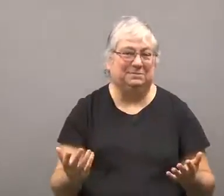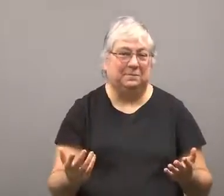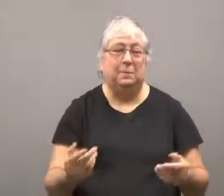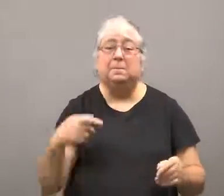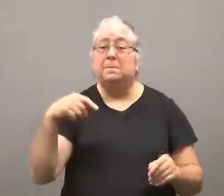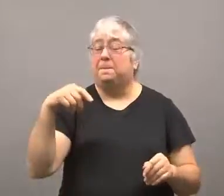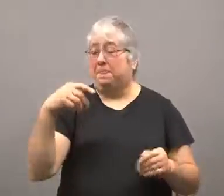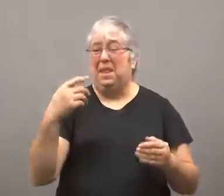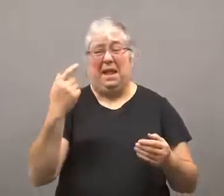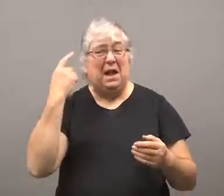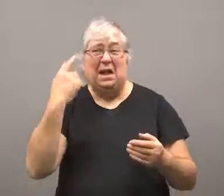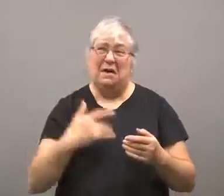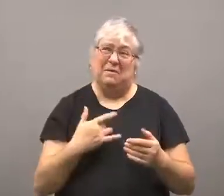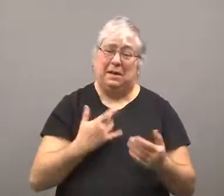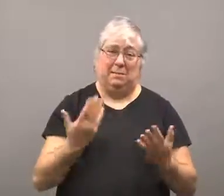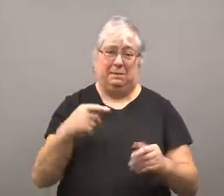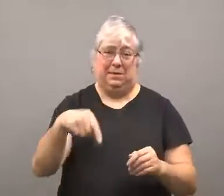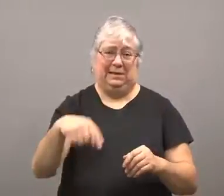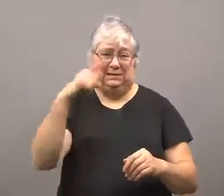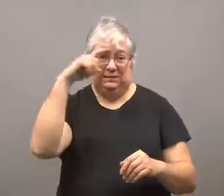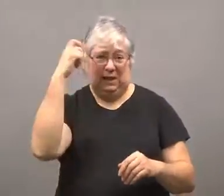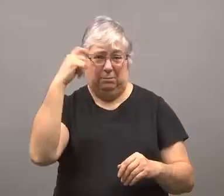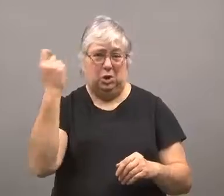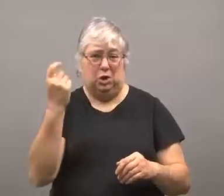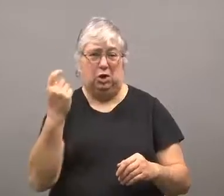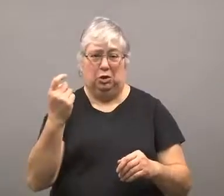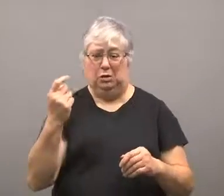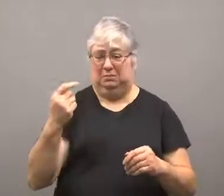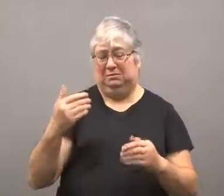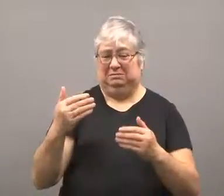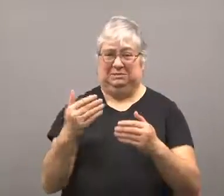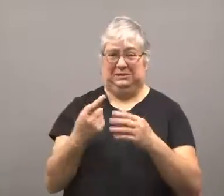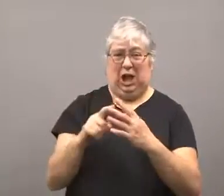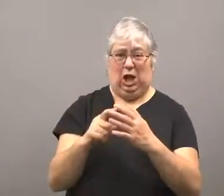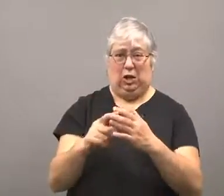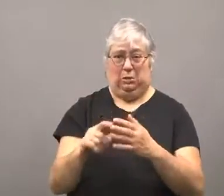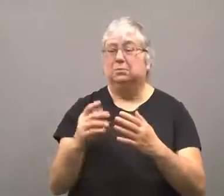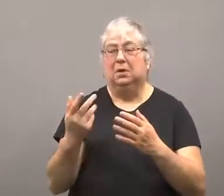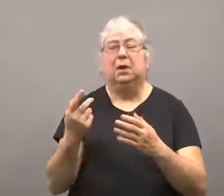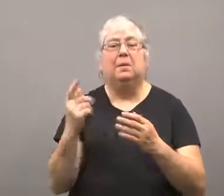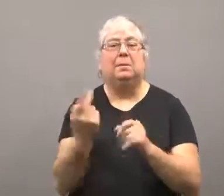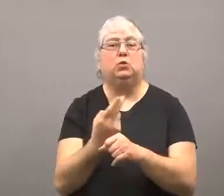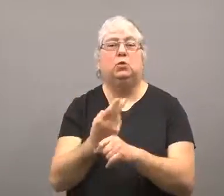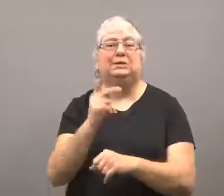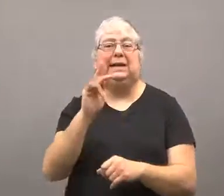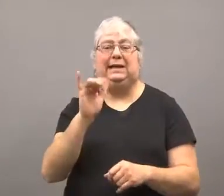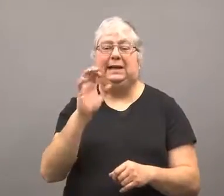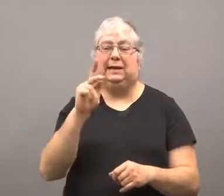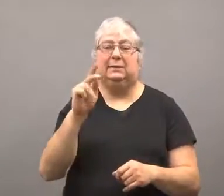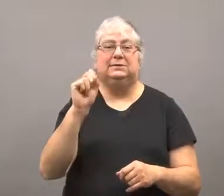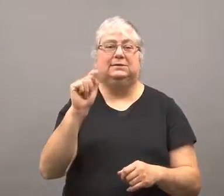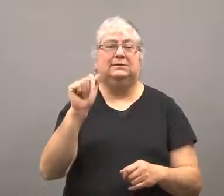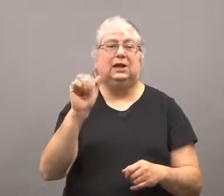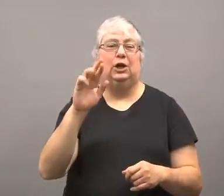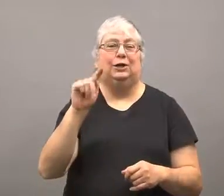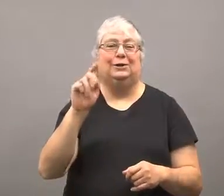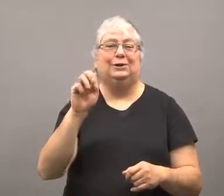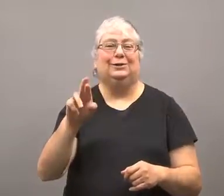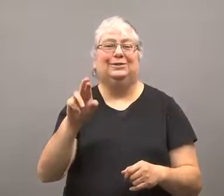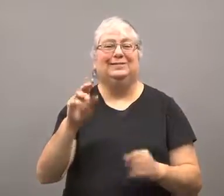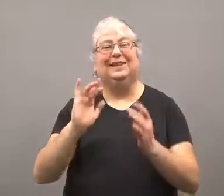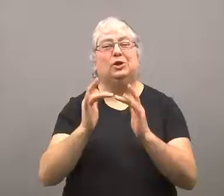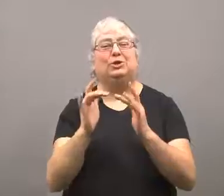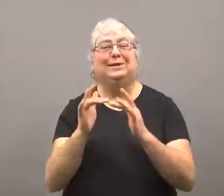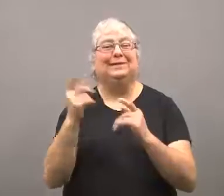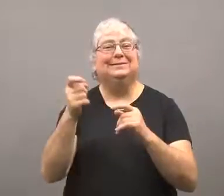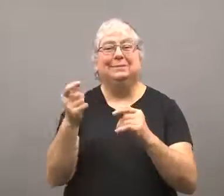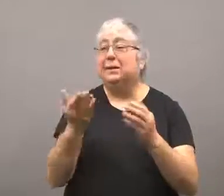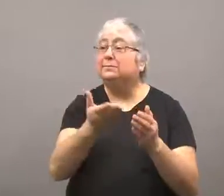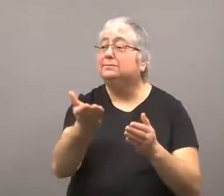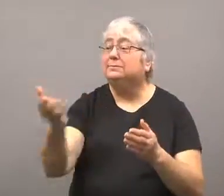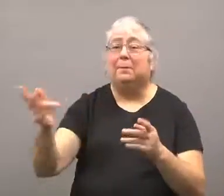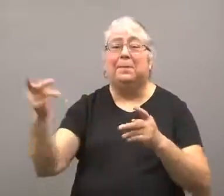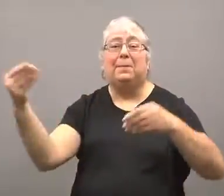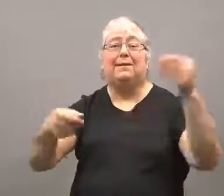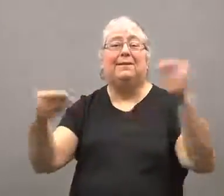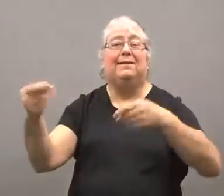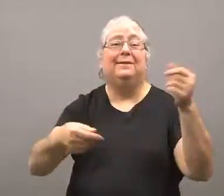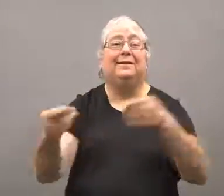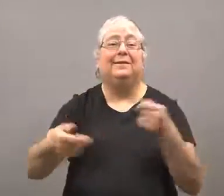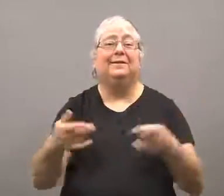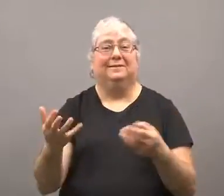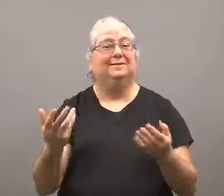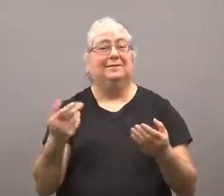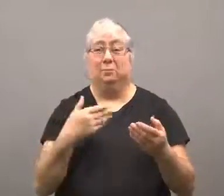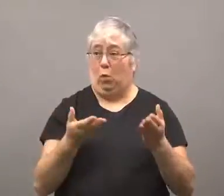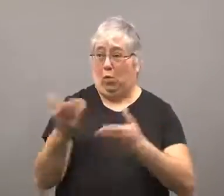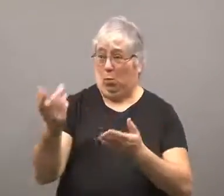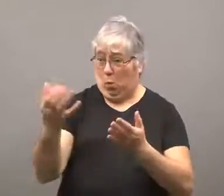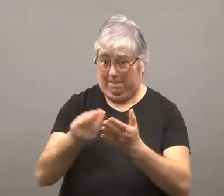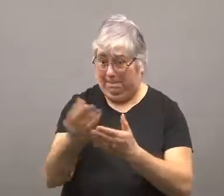They may raise funds to make it on Kickstarter early this summer.